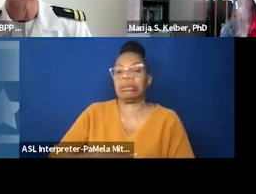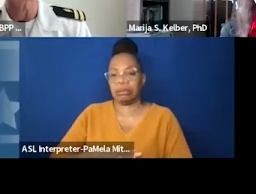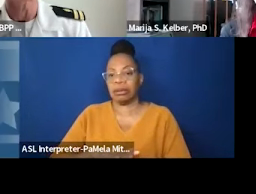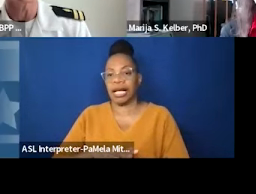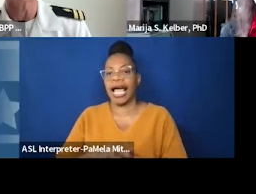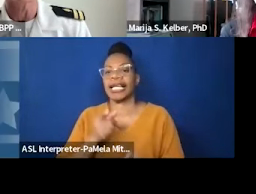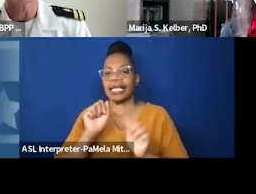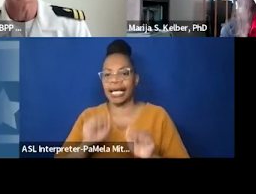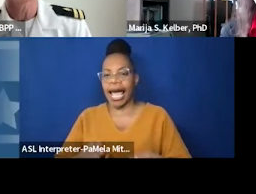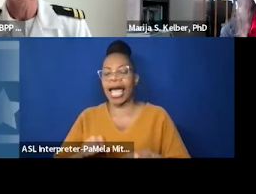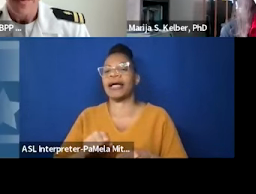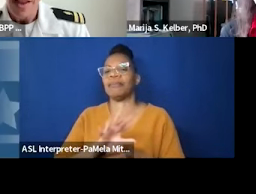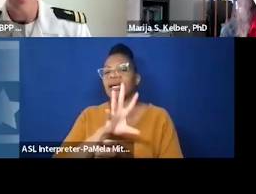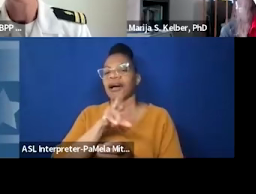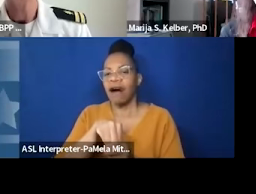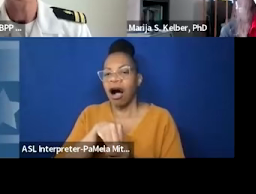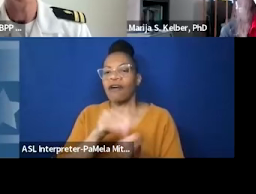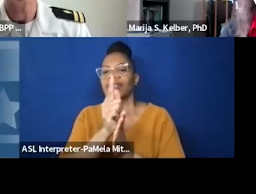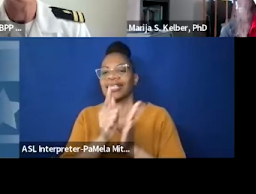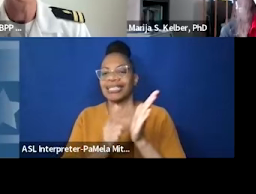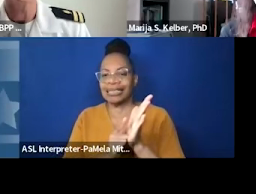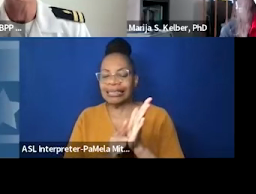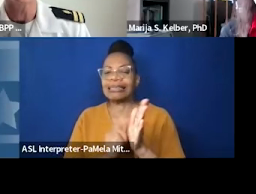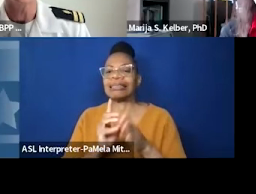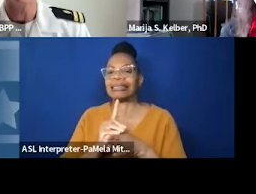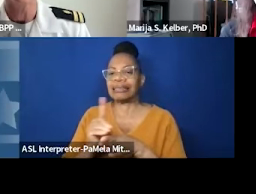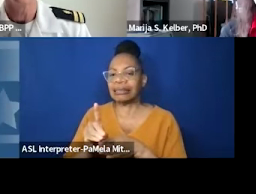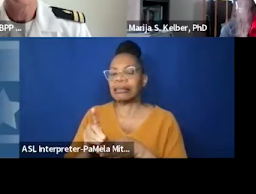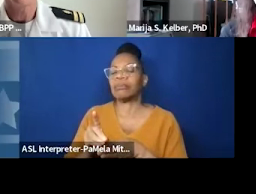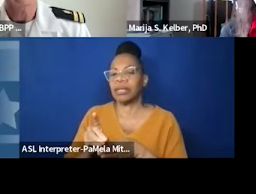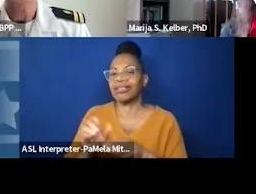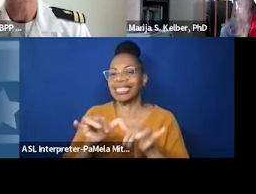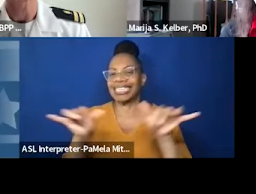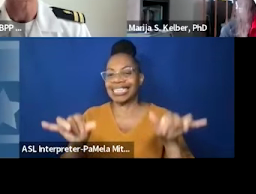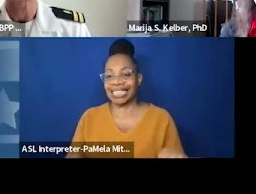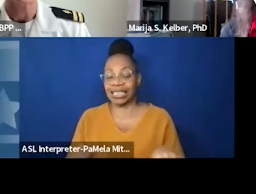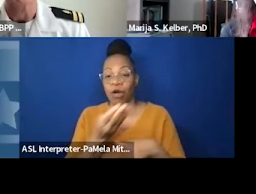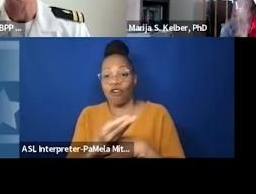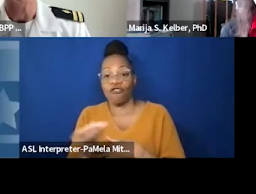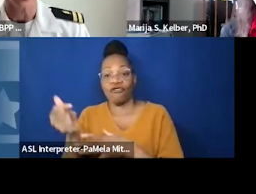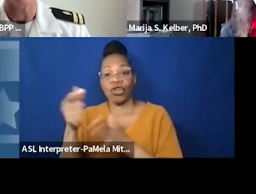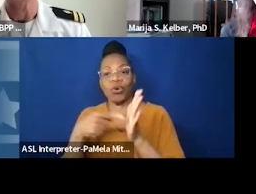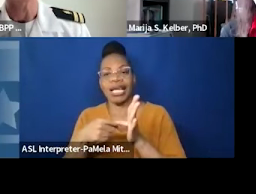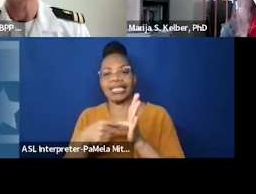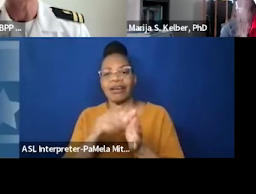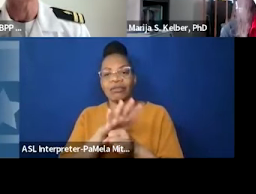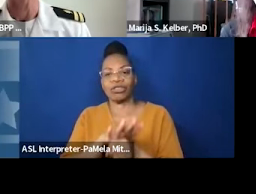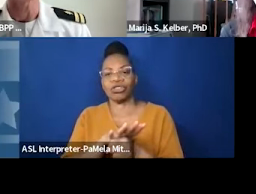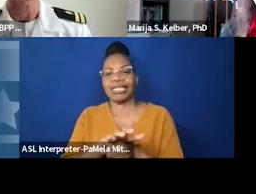with the legal or disciplinary system. So some of the examples included here for the stress check, which is asking yourself the question,